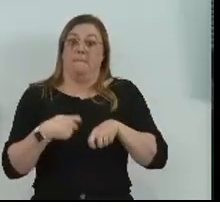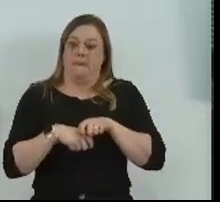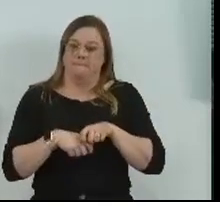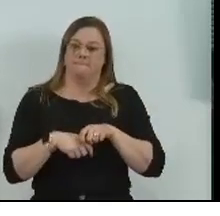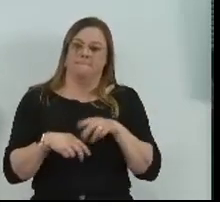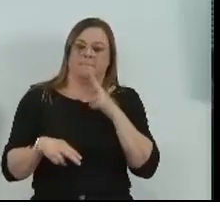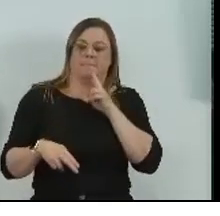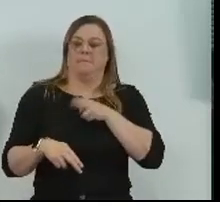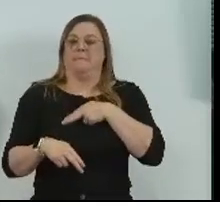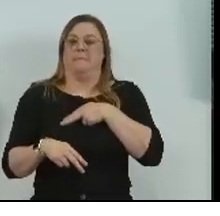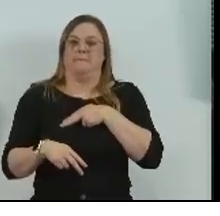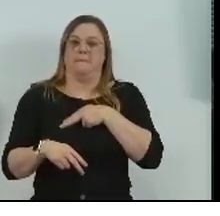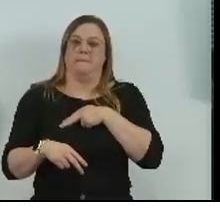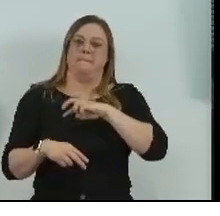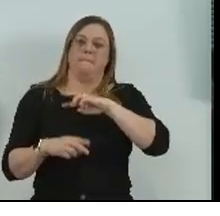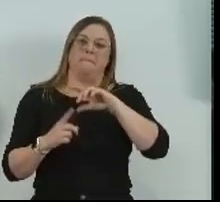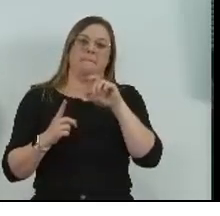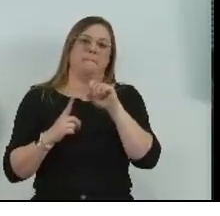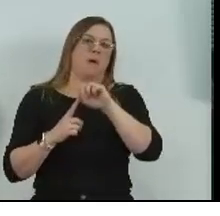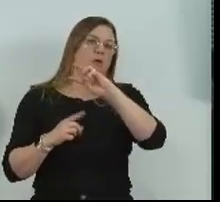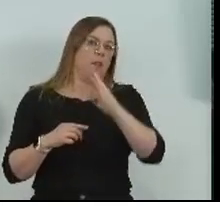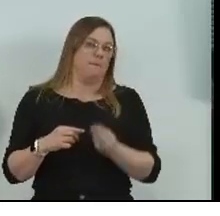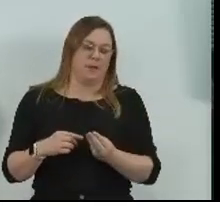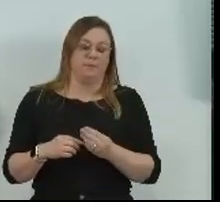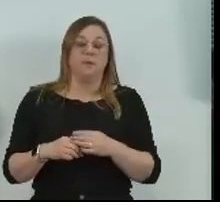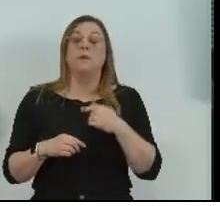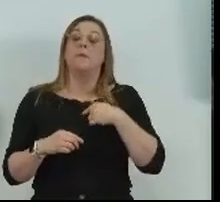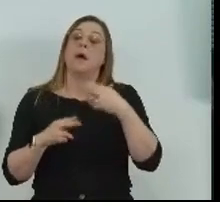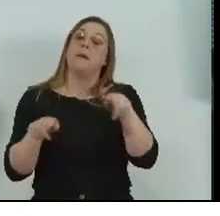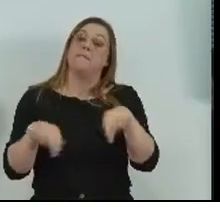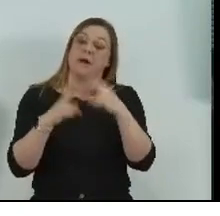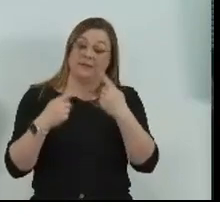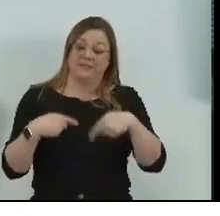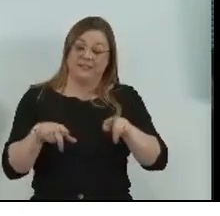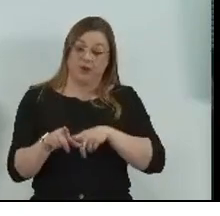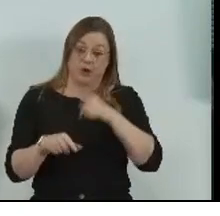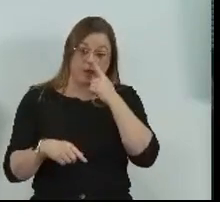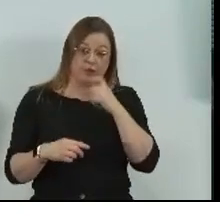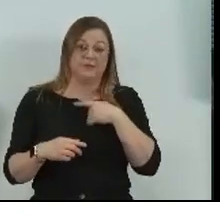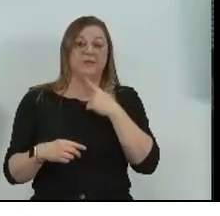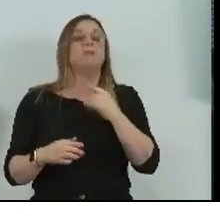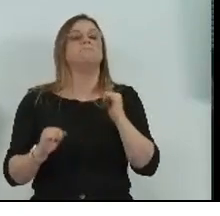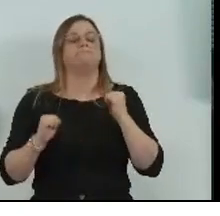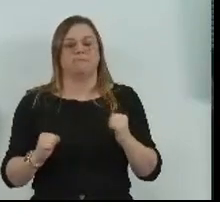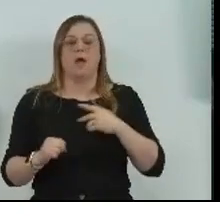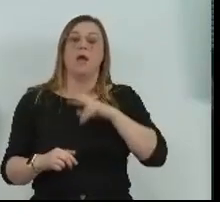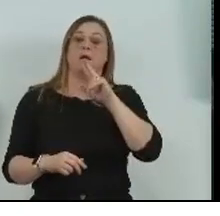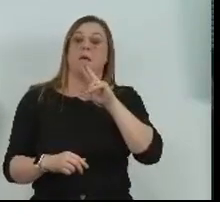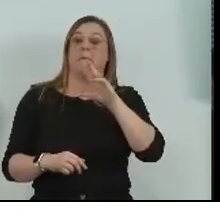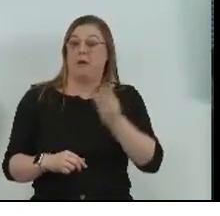But in Paris this year I was able to call myself a Paralympian and came out of two medals.